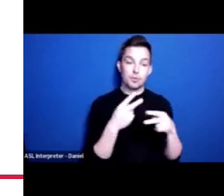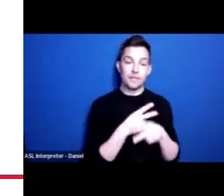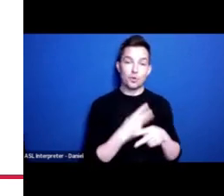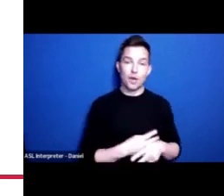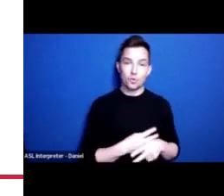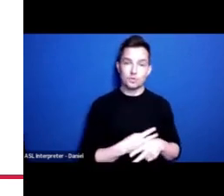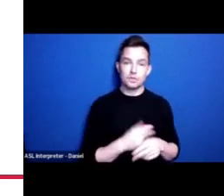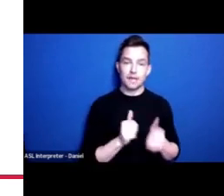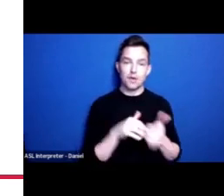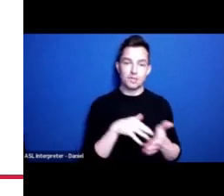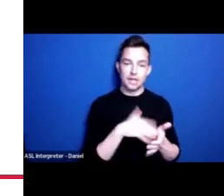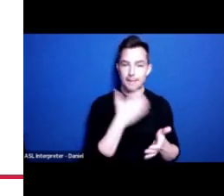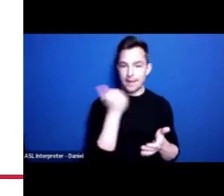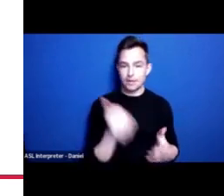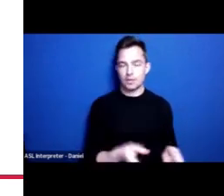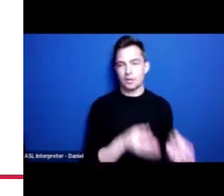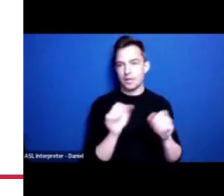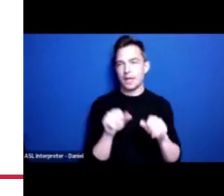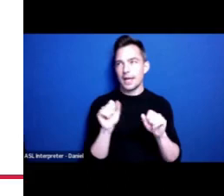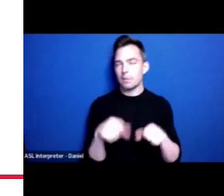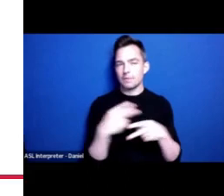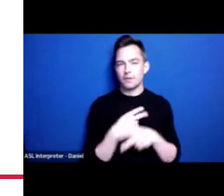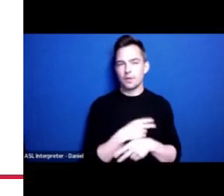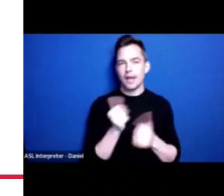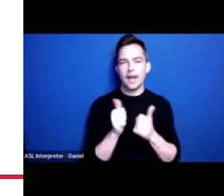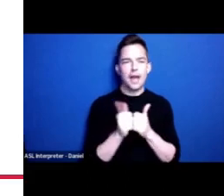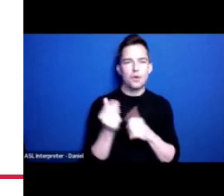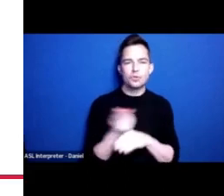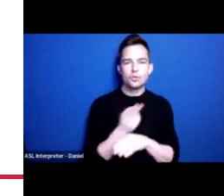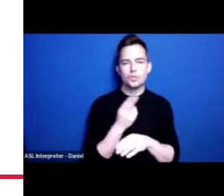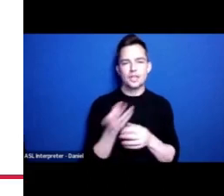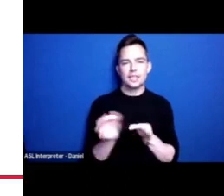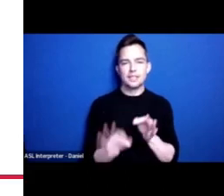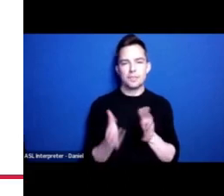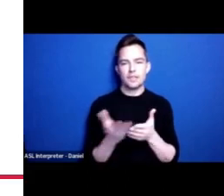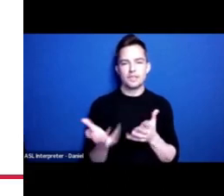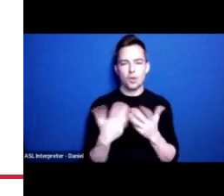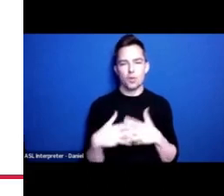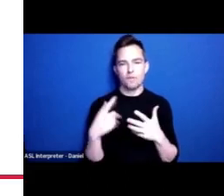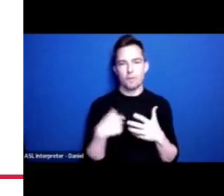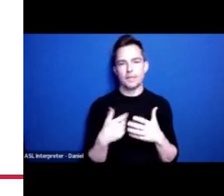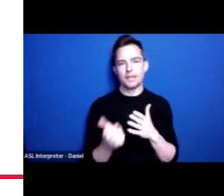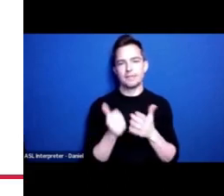how to study better how to use, you know, simple things that worked for me to help me be more successful in school, different